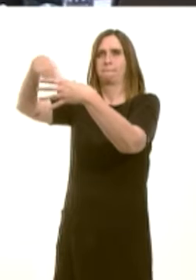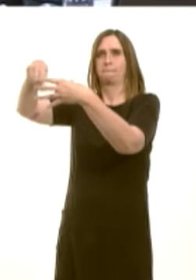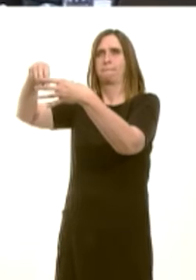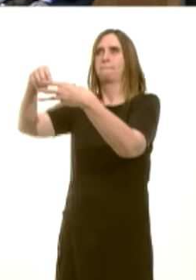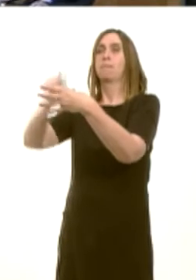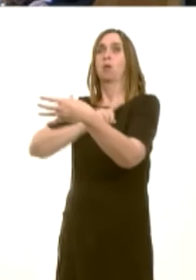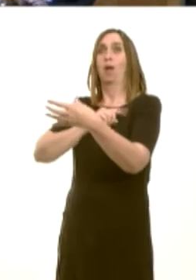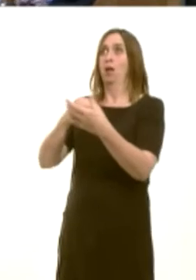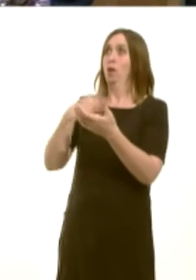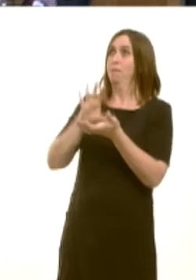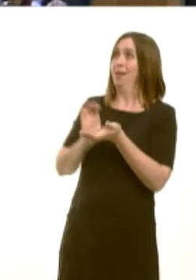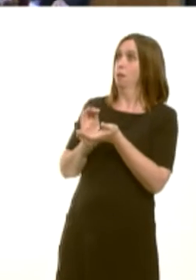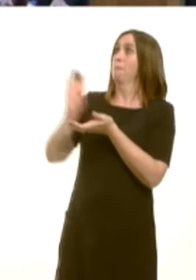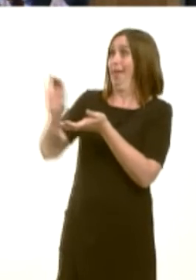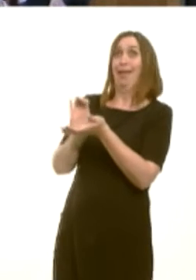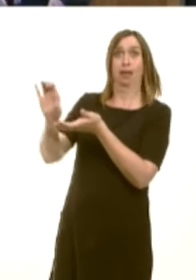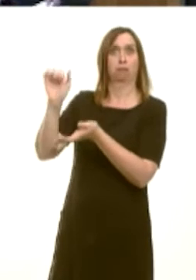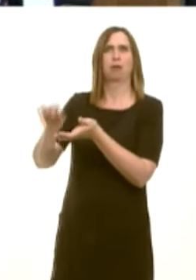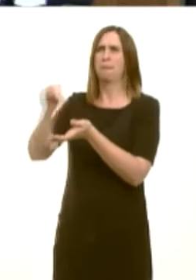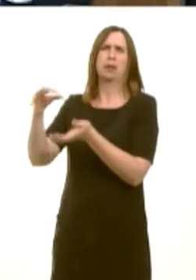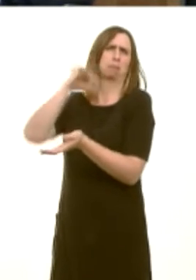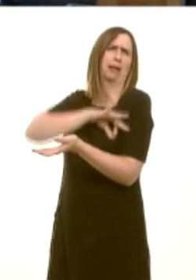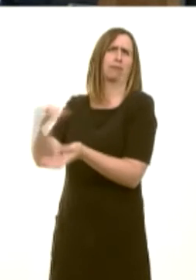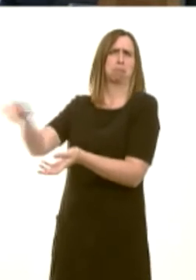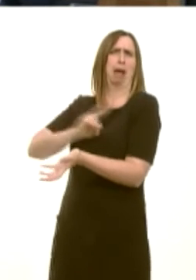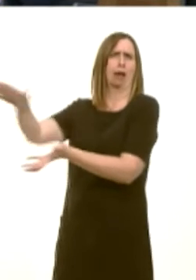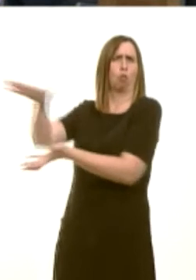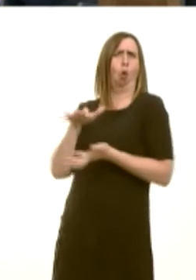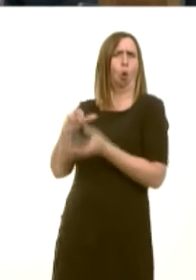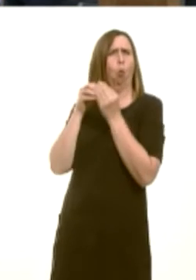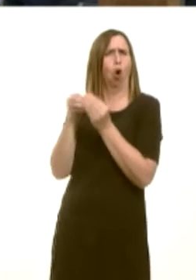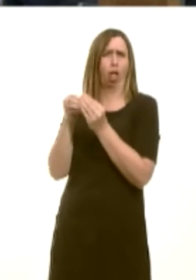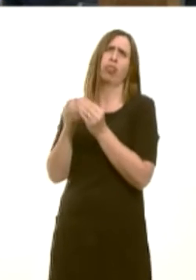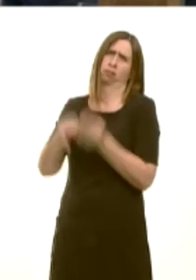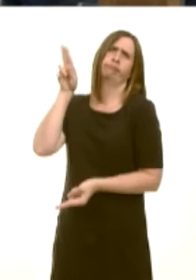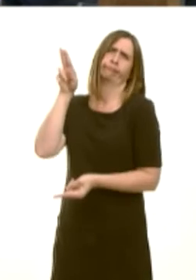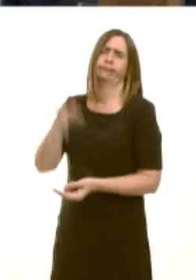we pay in. David Rees: First Minister, as we know, the